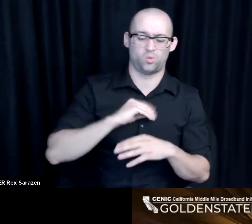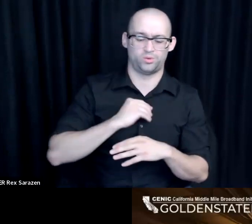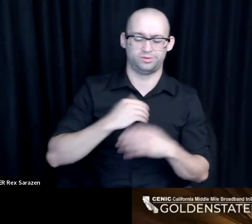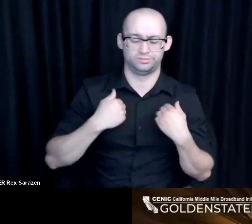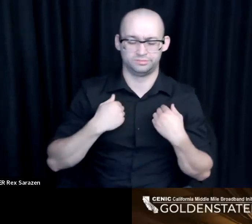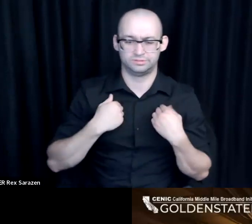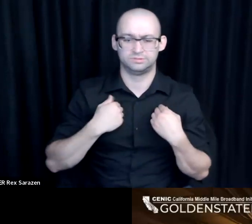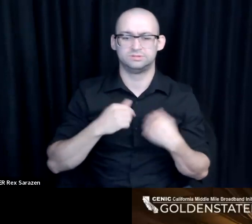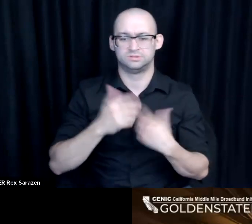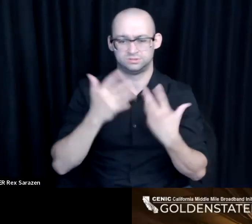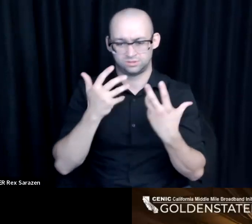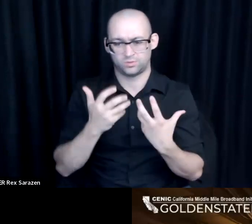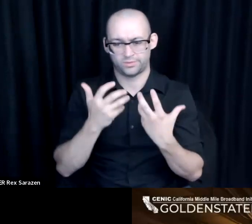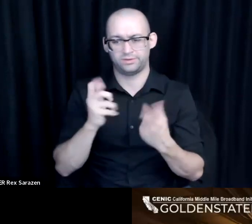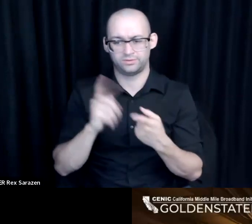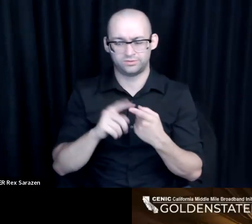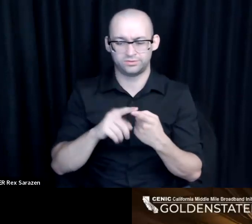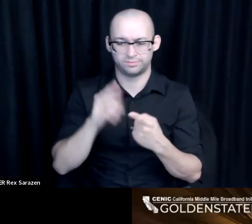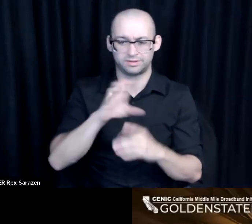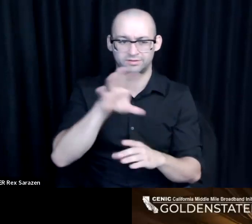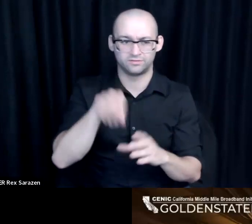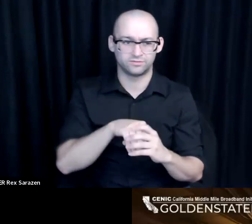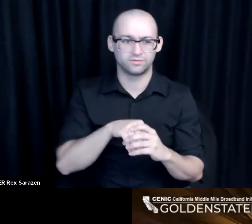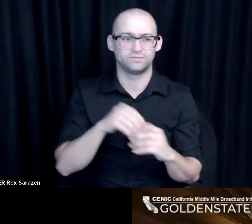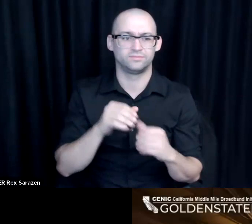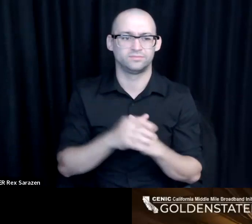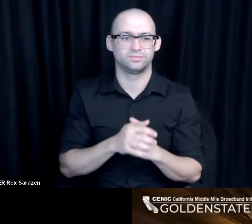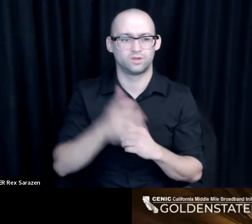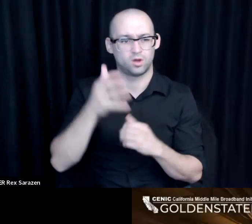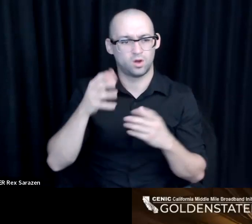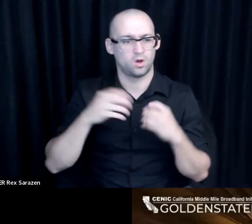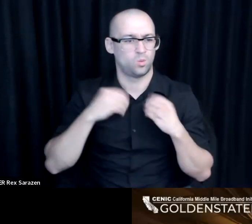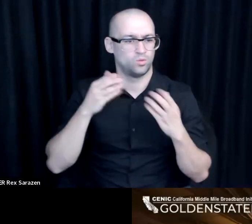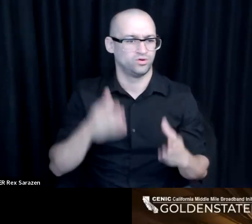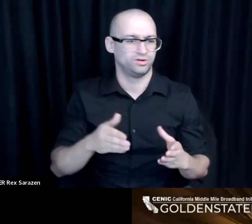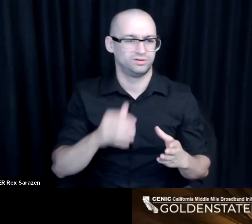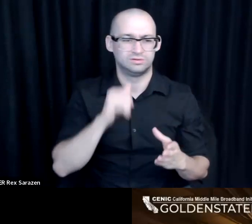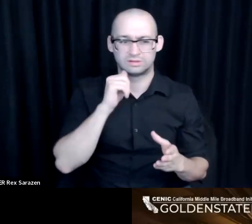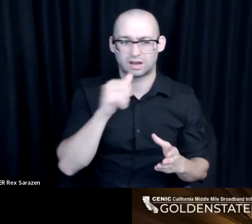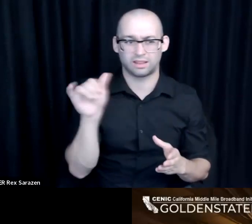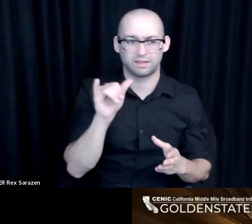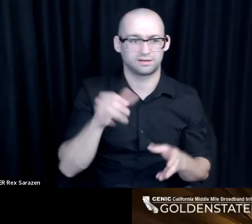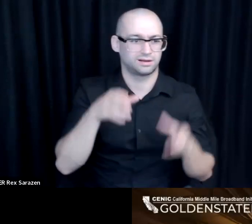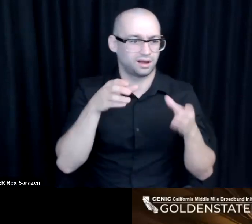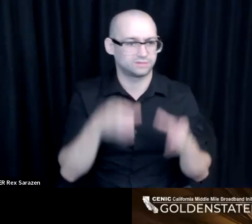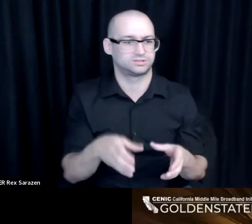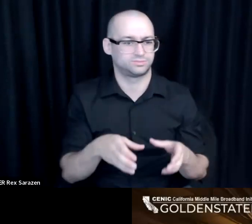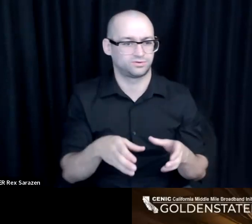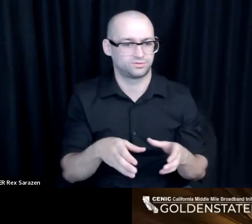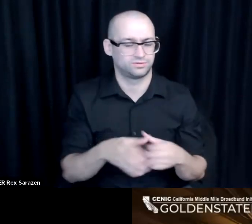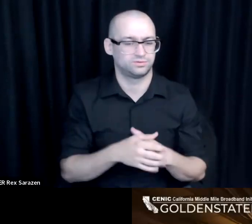perceived as owners not necessarily as customers. And so a credible component is